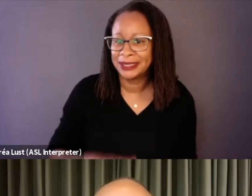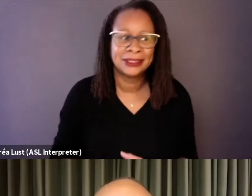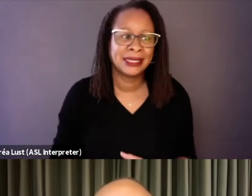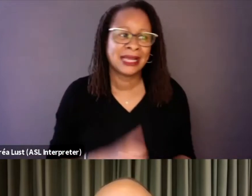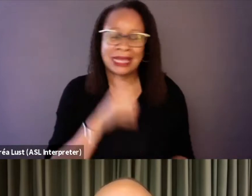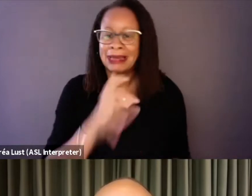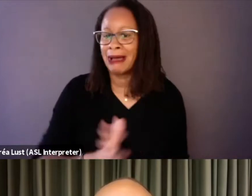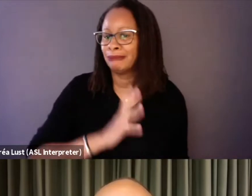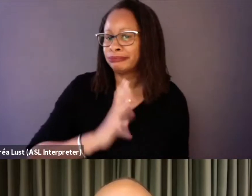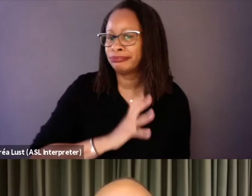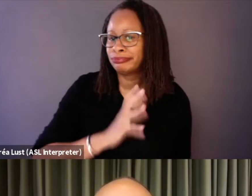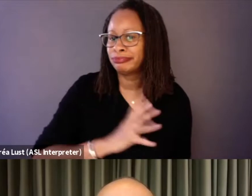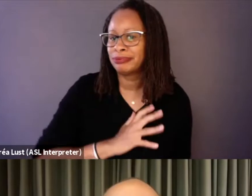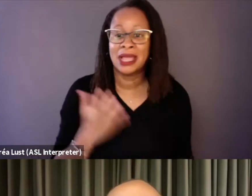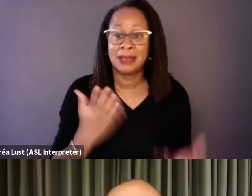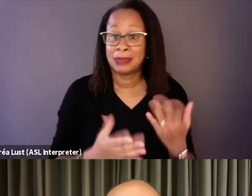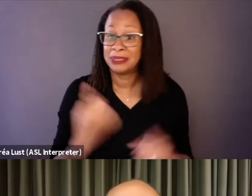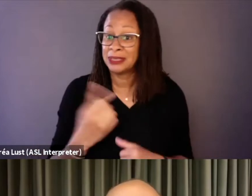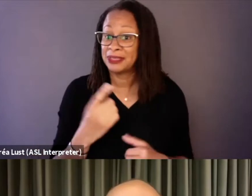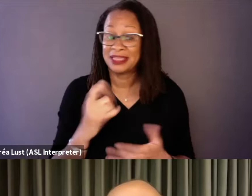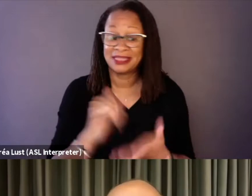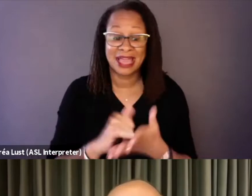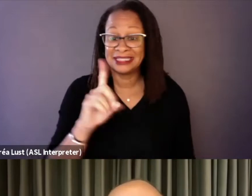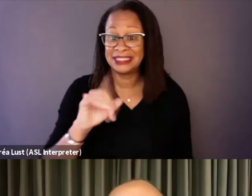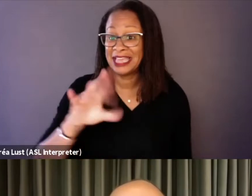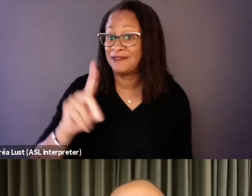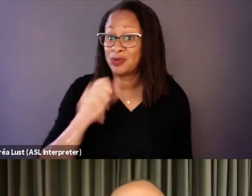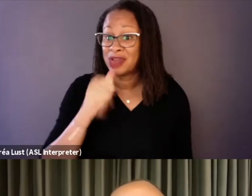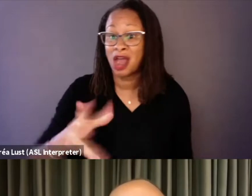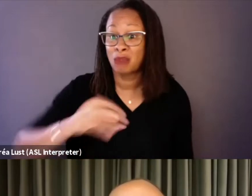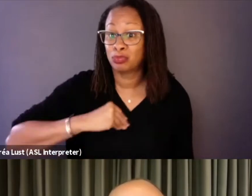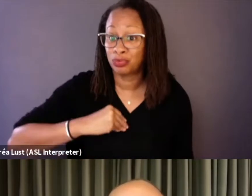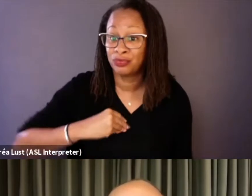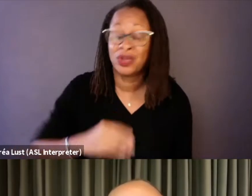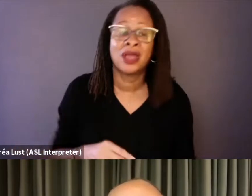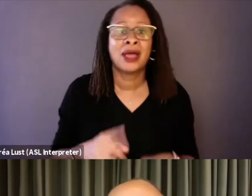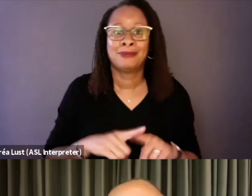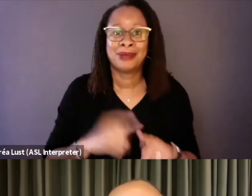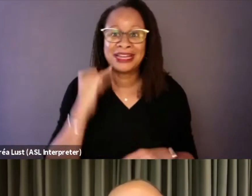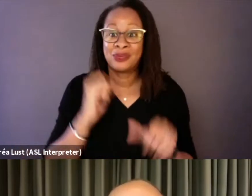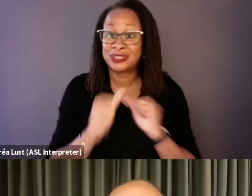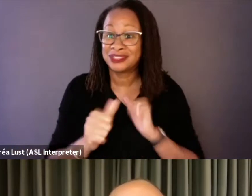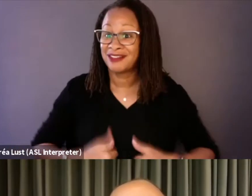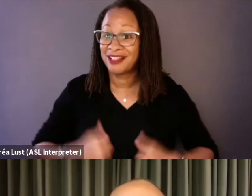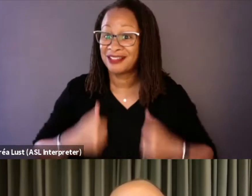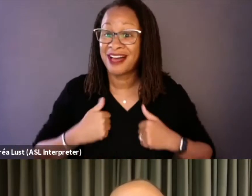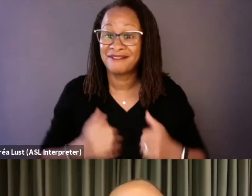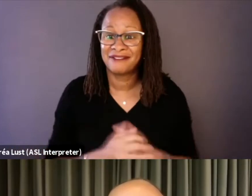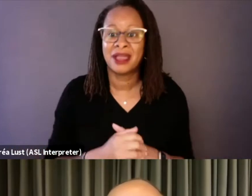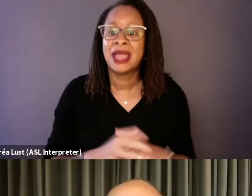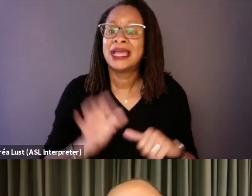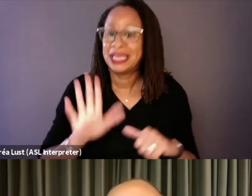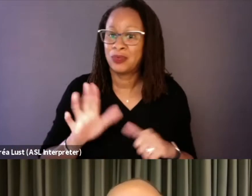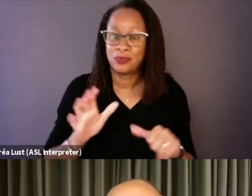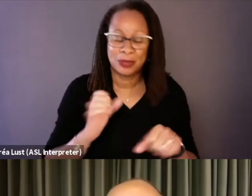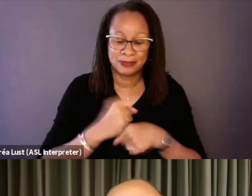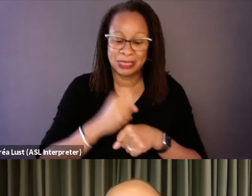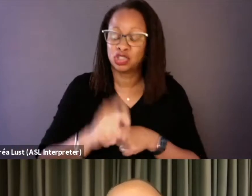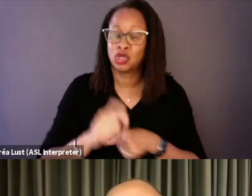wouldn't have approved of, but at the same time, if David was still alive, he would have been keeping his map, his name in people's mouths for 30 years.